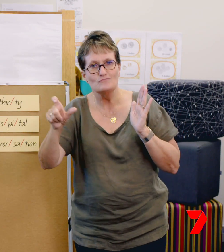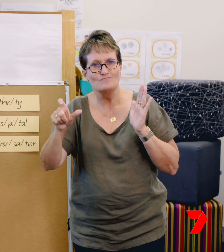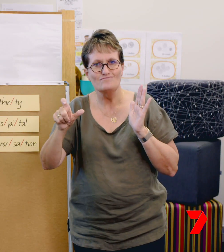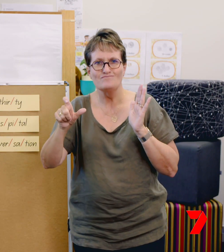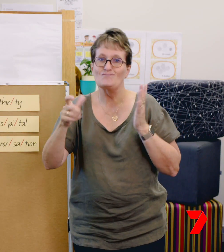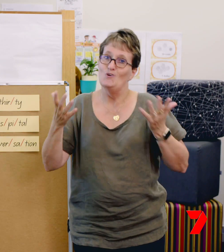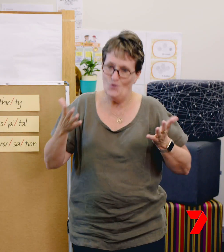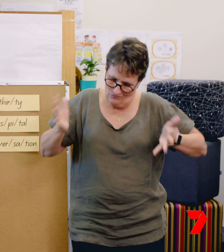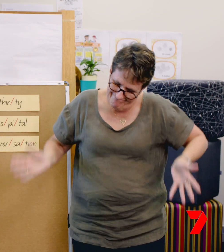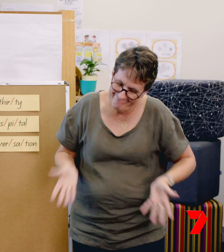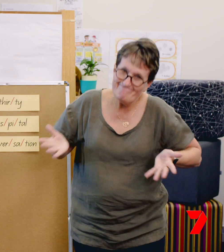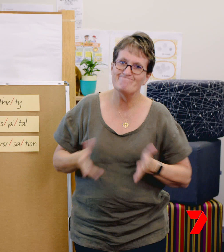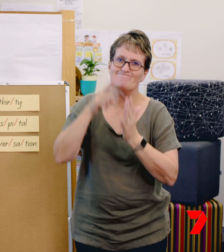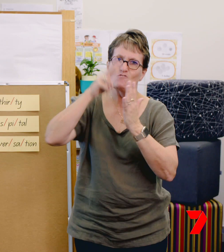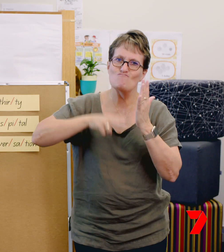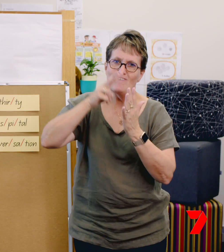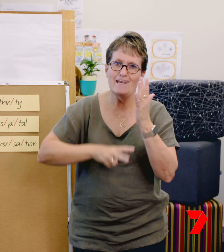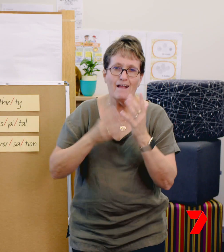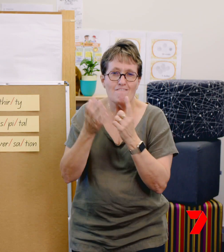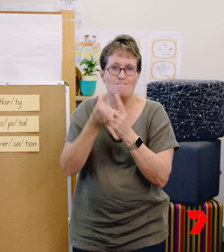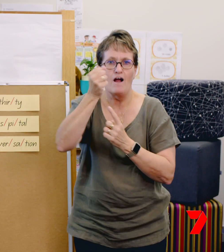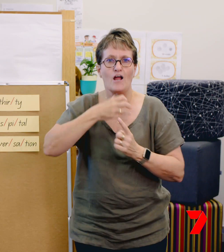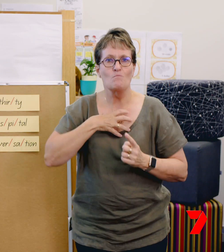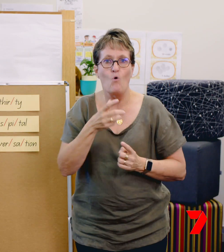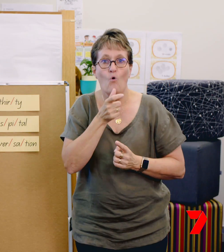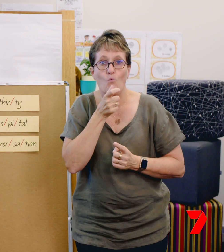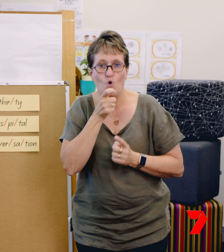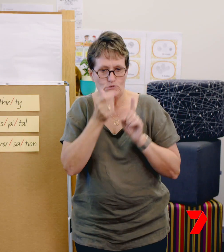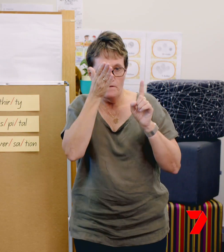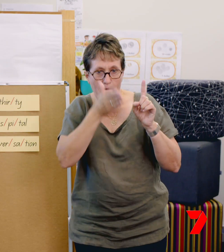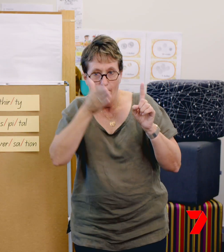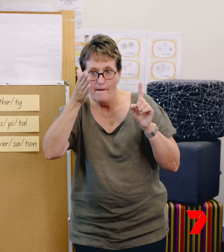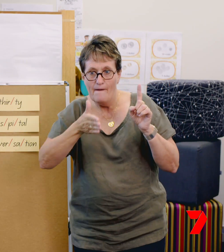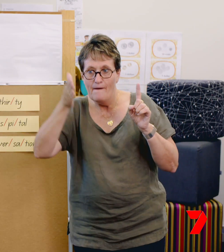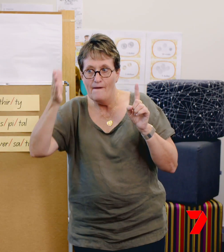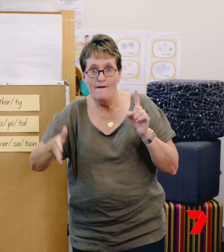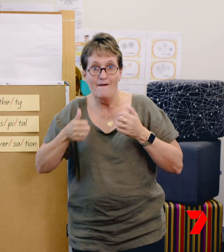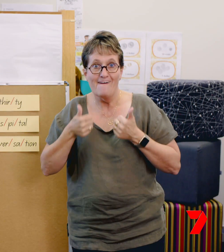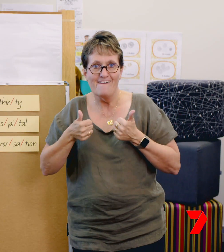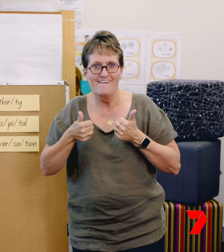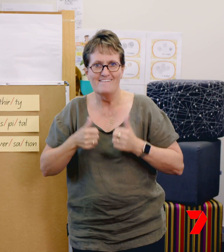Let's keep reading, and look out for those multi-syllabic words.